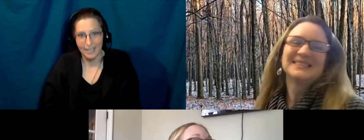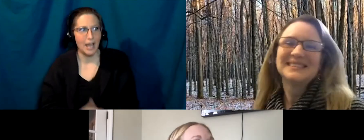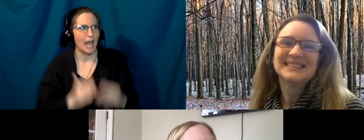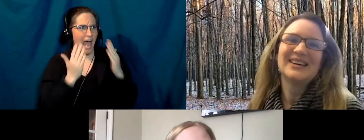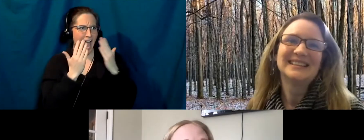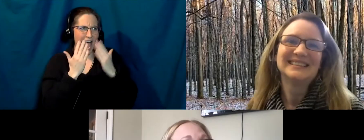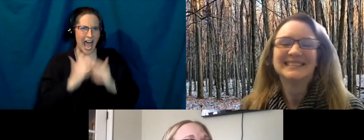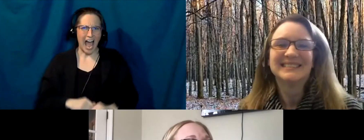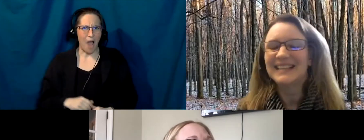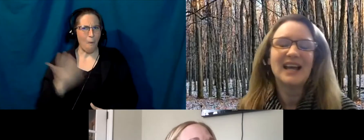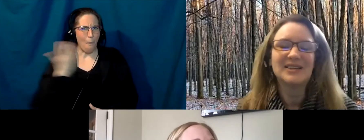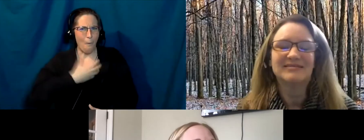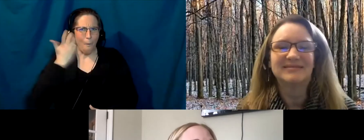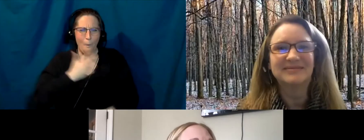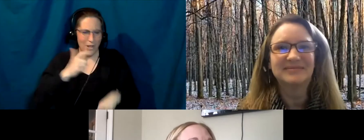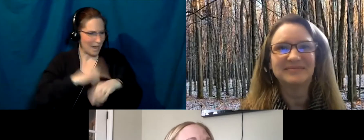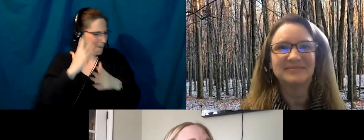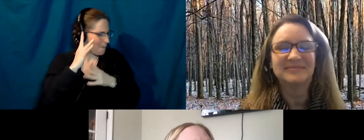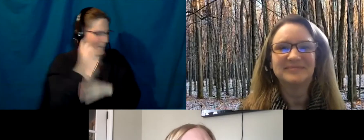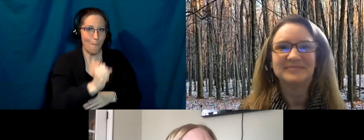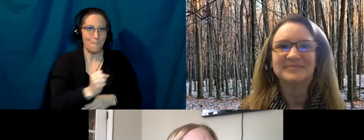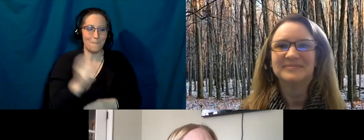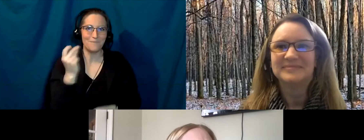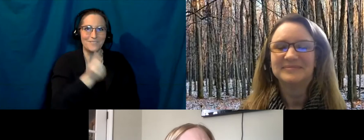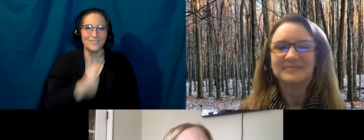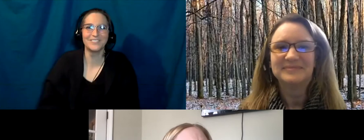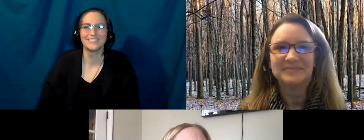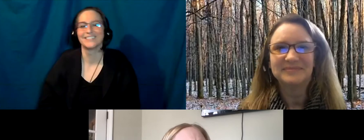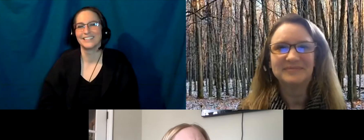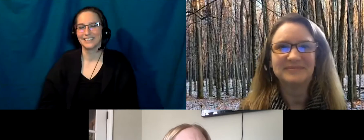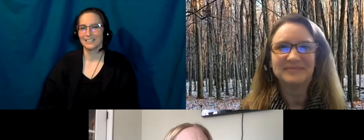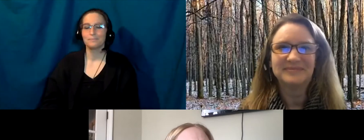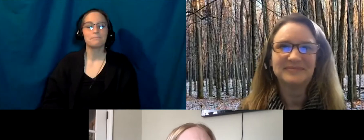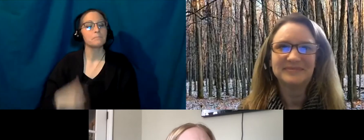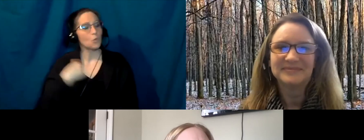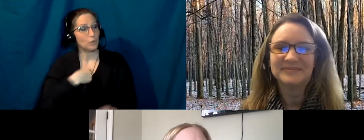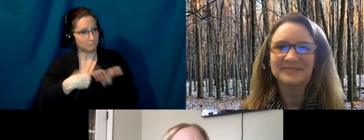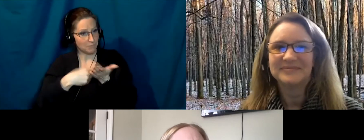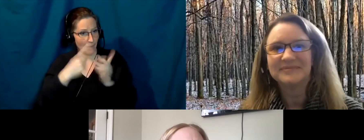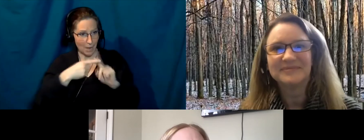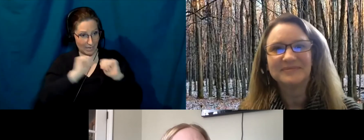Jolene: Yeah time flies. We've talked a little bit about the agency. Do you have any other background